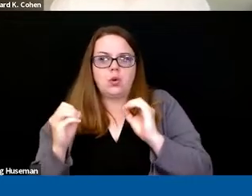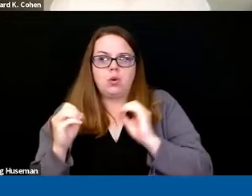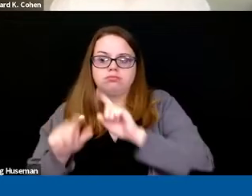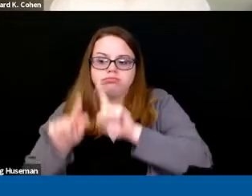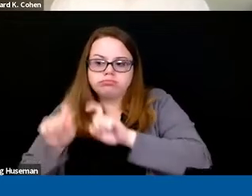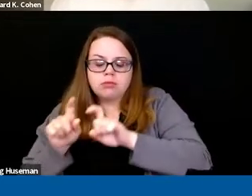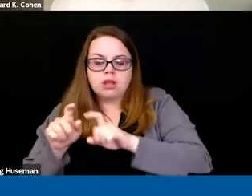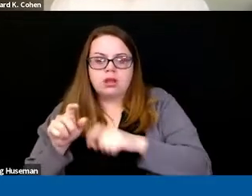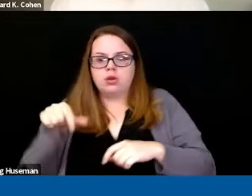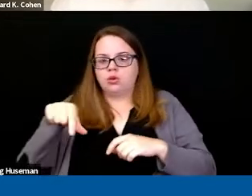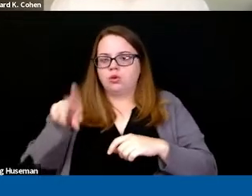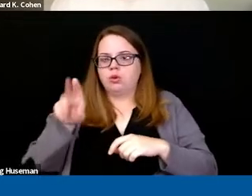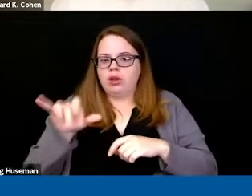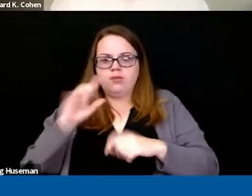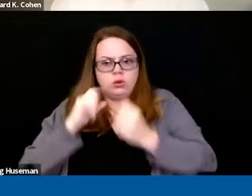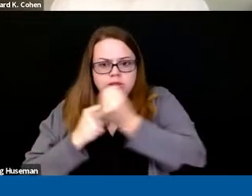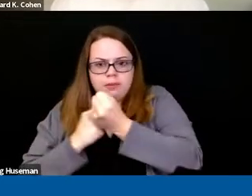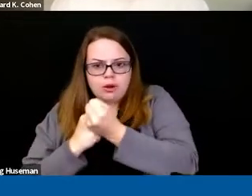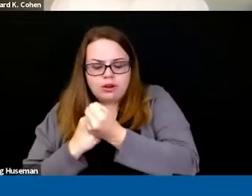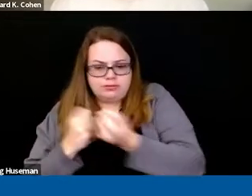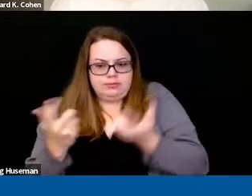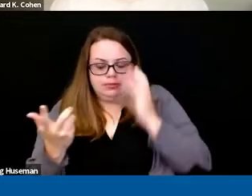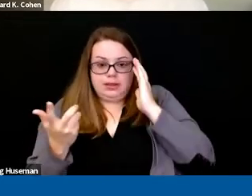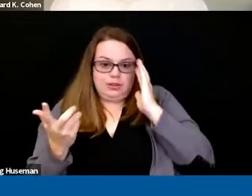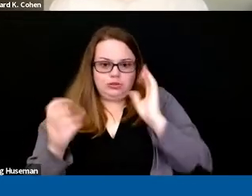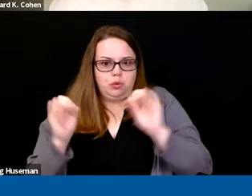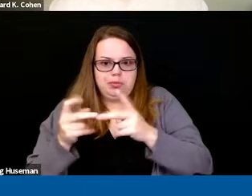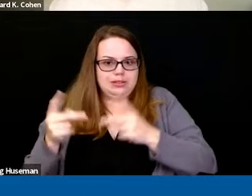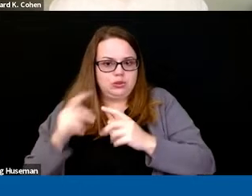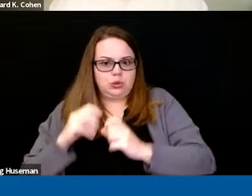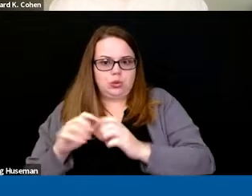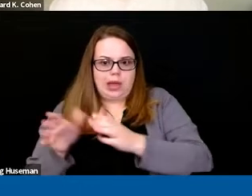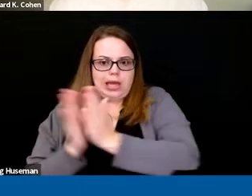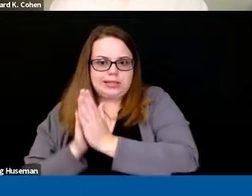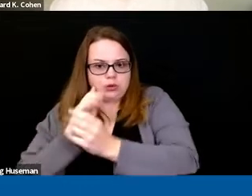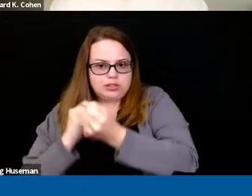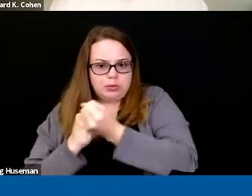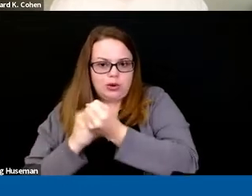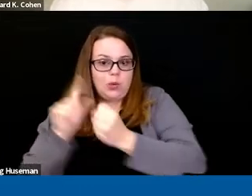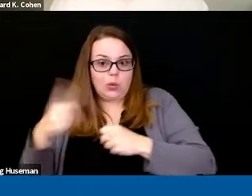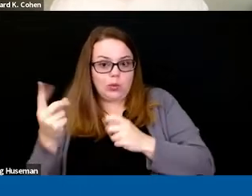or the ability to test for support with JS to provide a polyfill. The only thing you could do is test your work